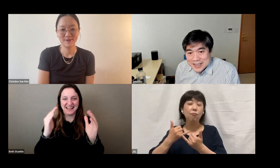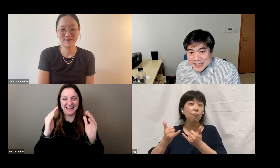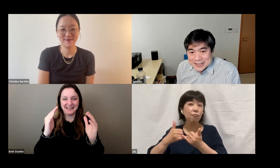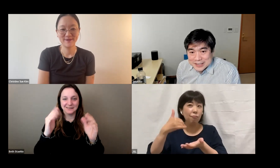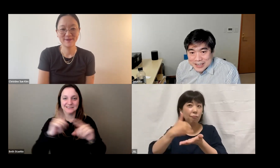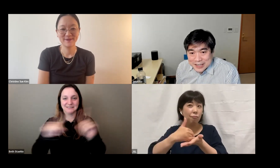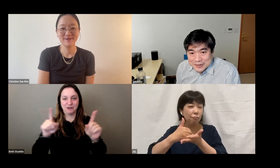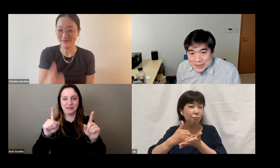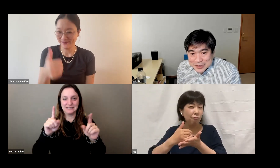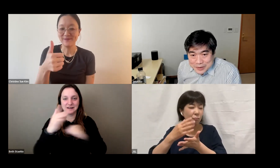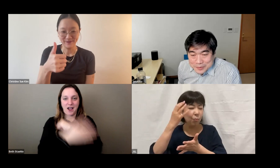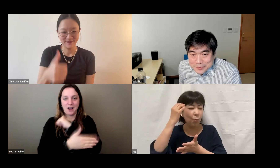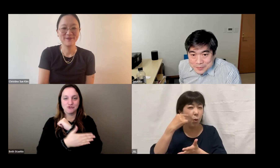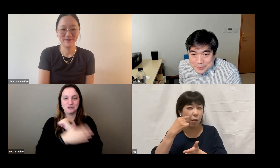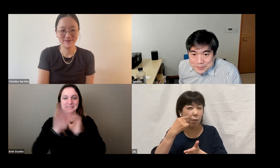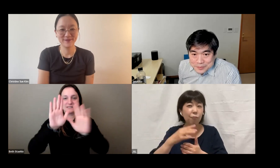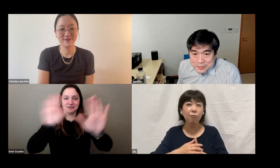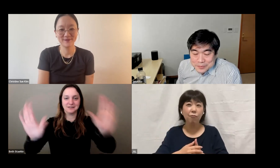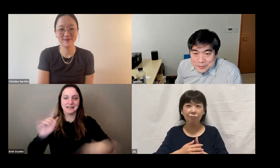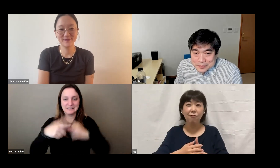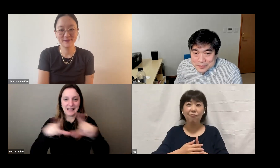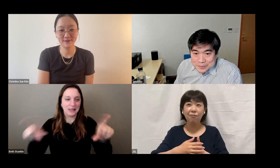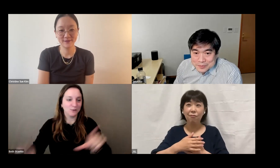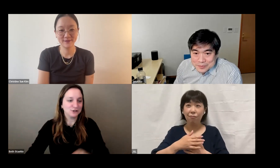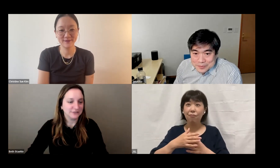say things in sign language.